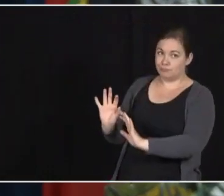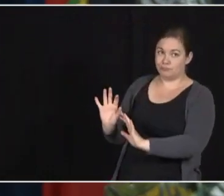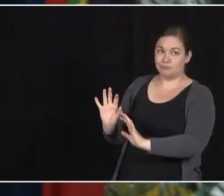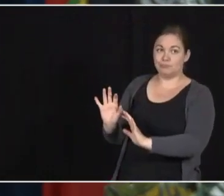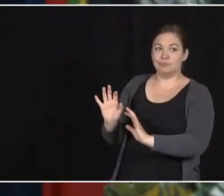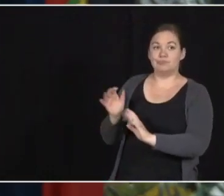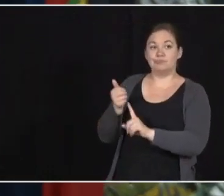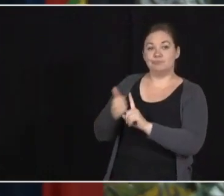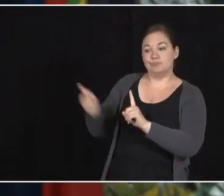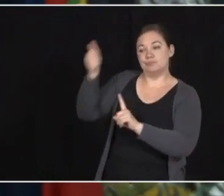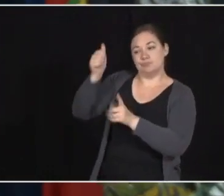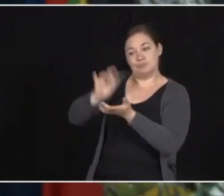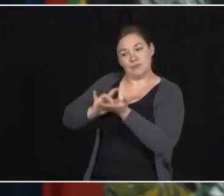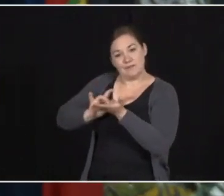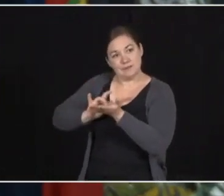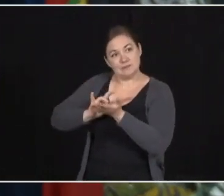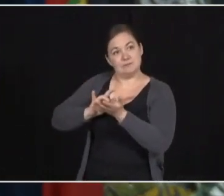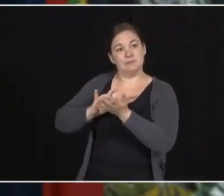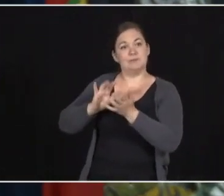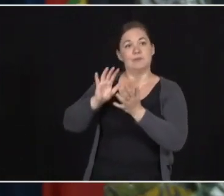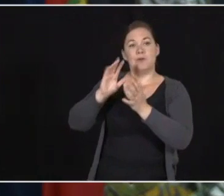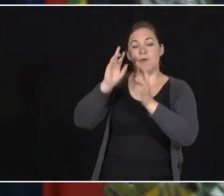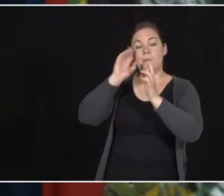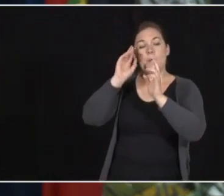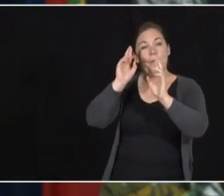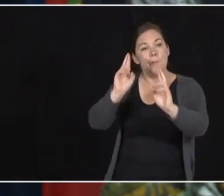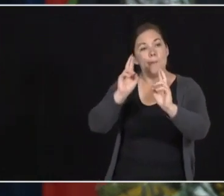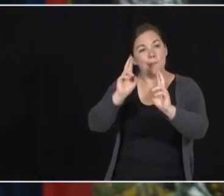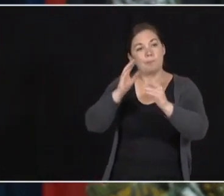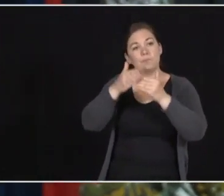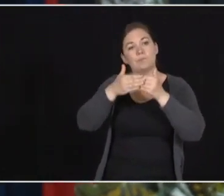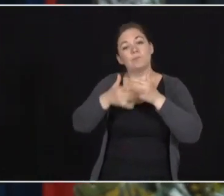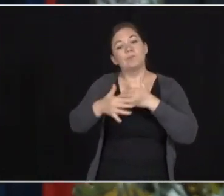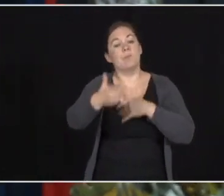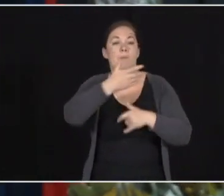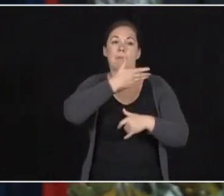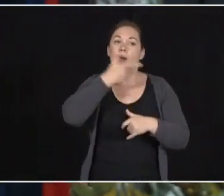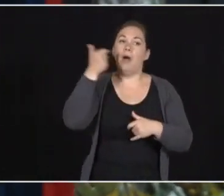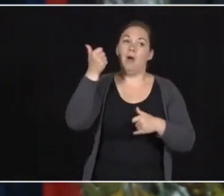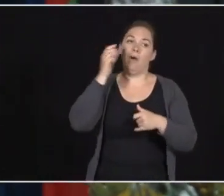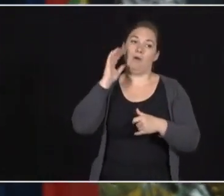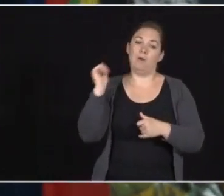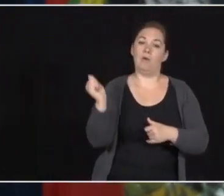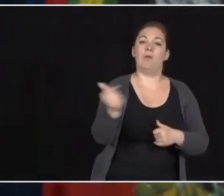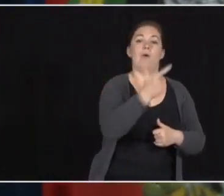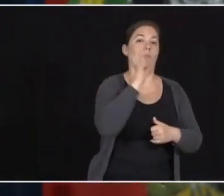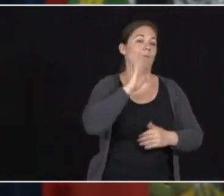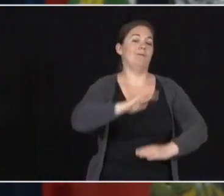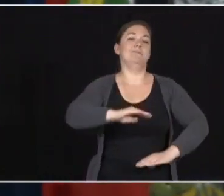Thank you. Thank you, everyone. Oh, my last thing.